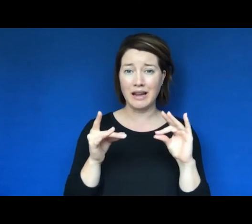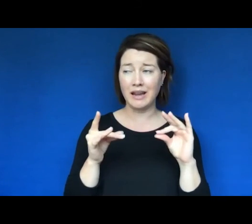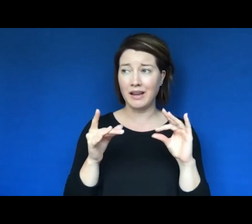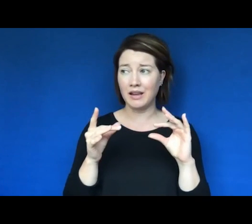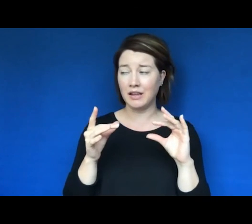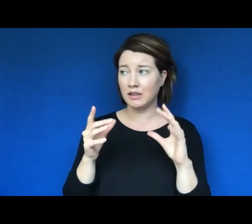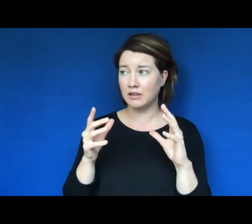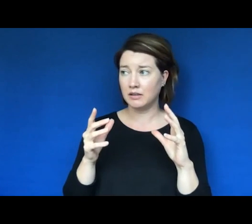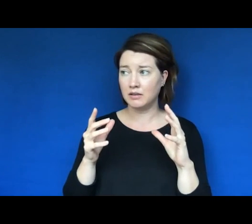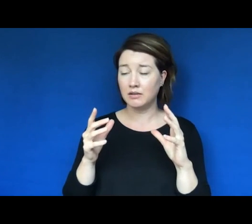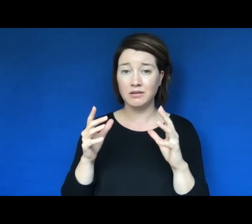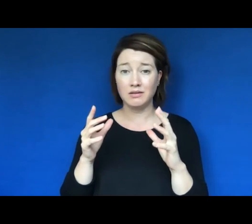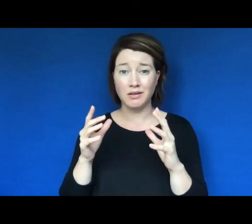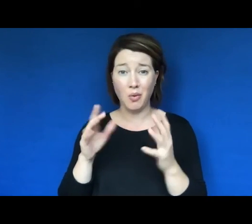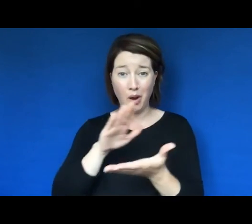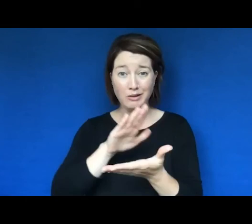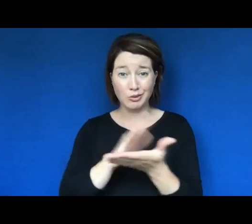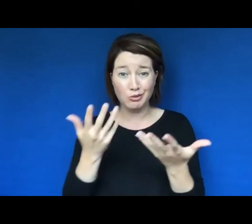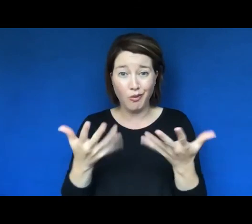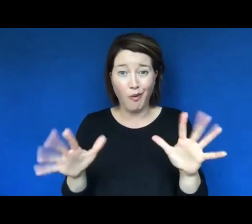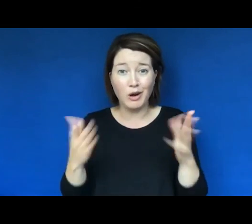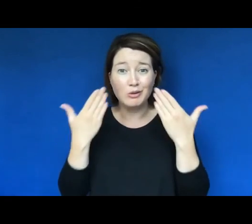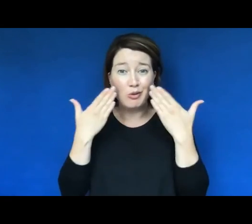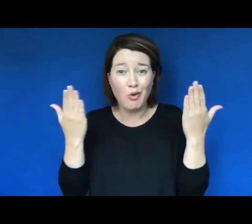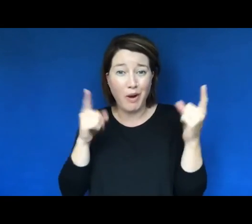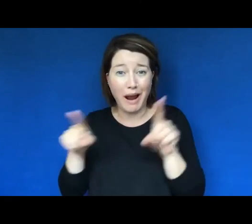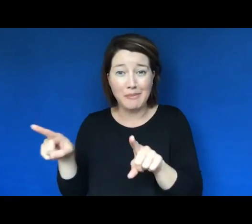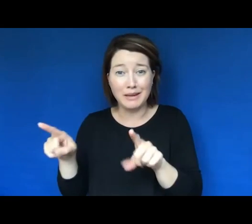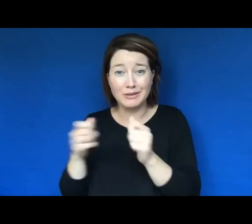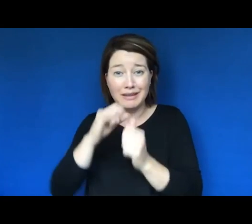the schools, so then they don't know the possibilities that are out there.